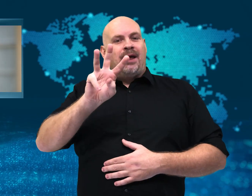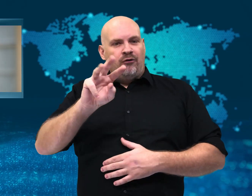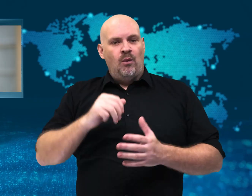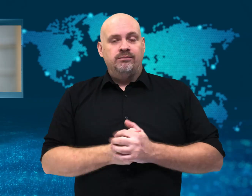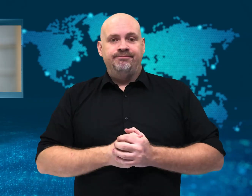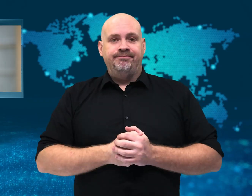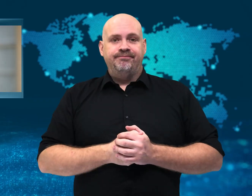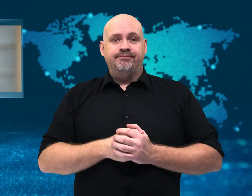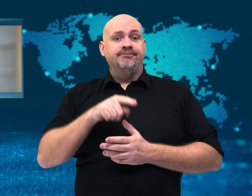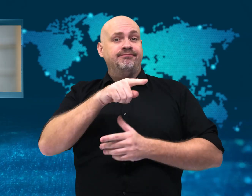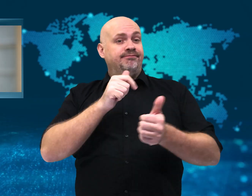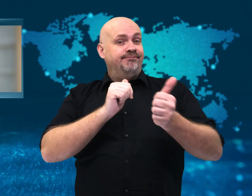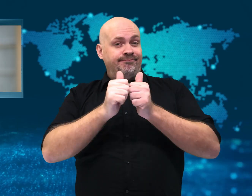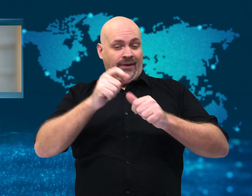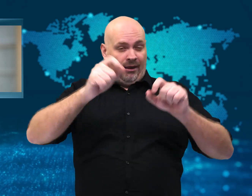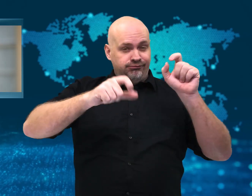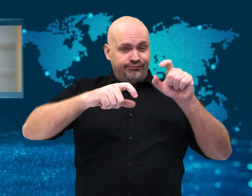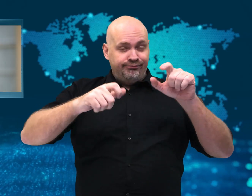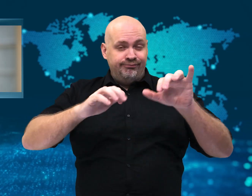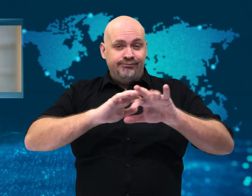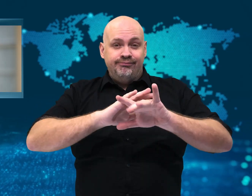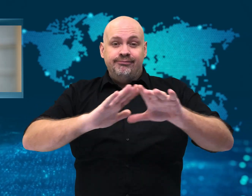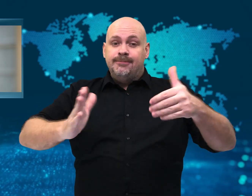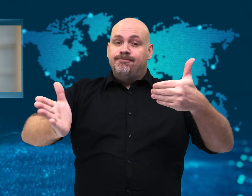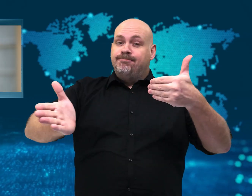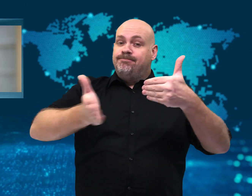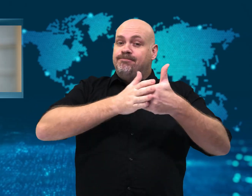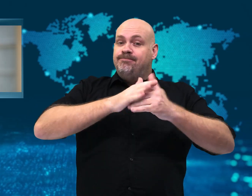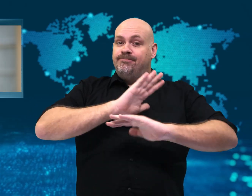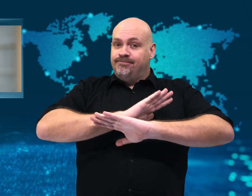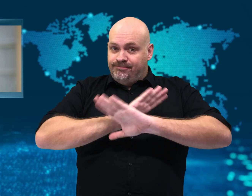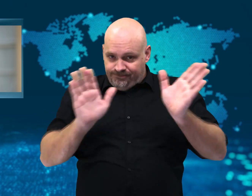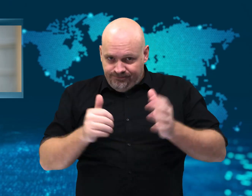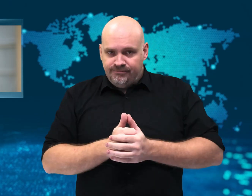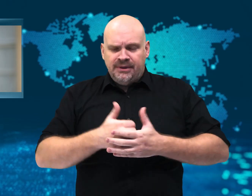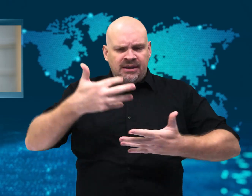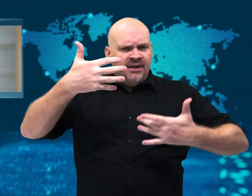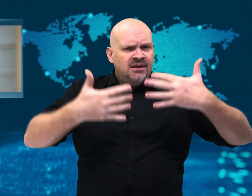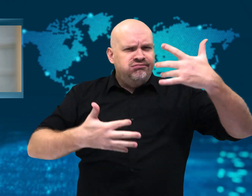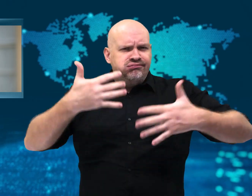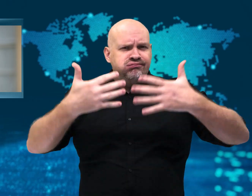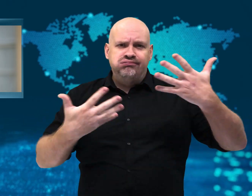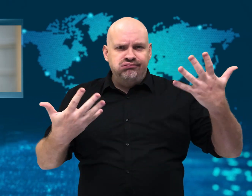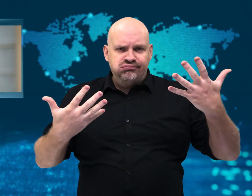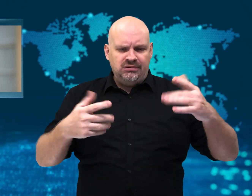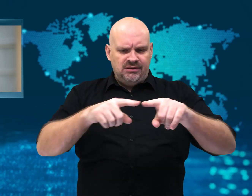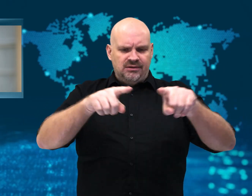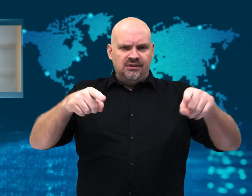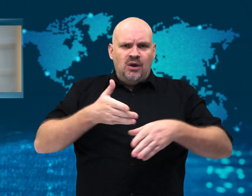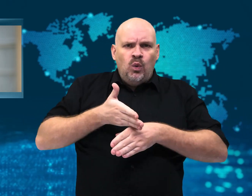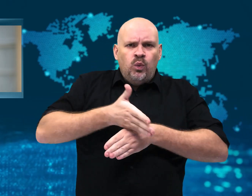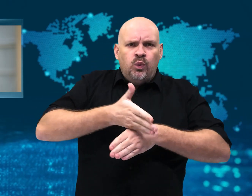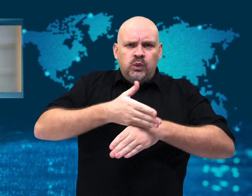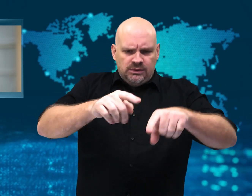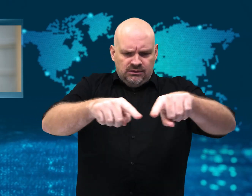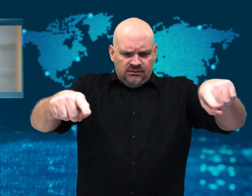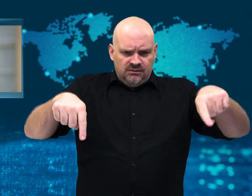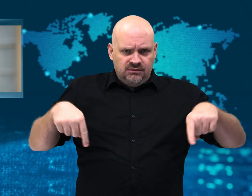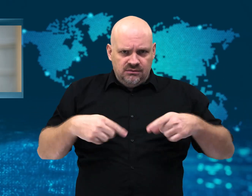officials started the vote count by laying the marbles on wooden